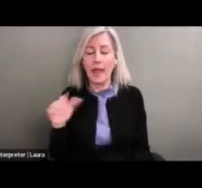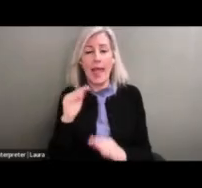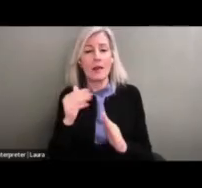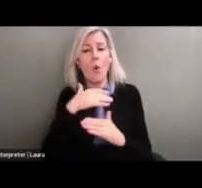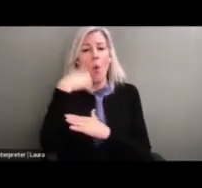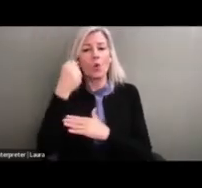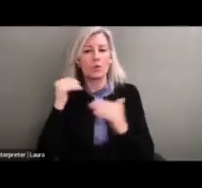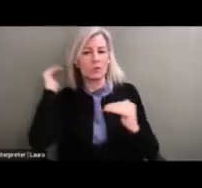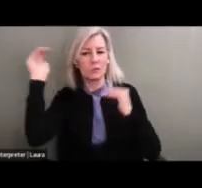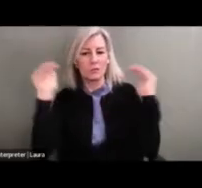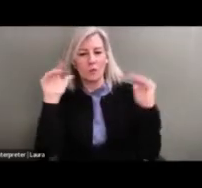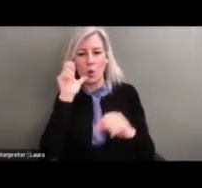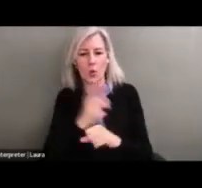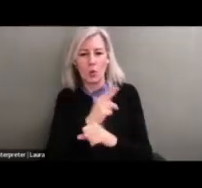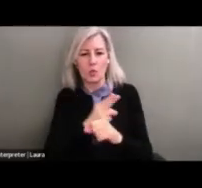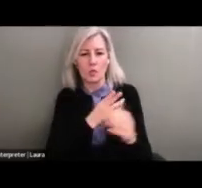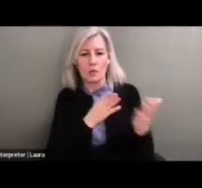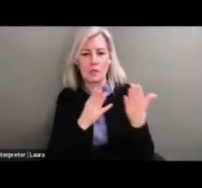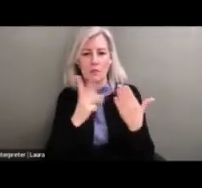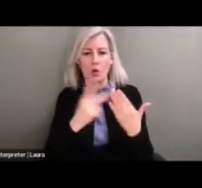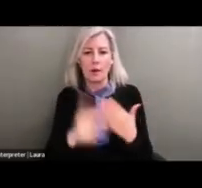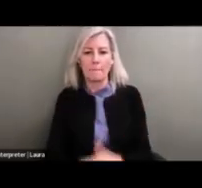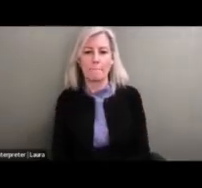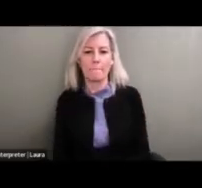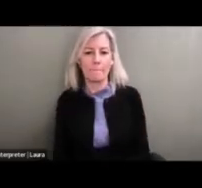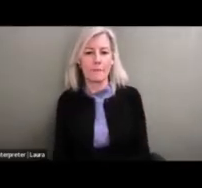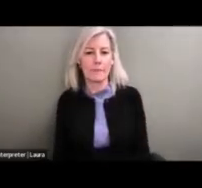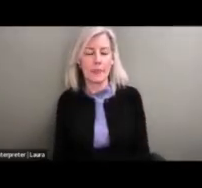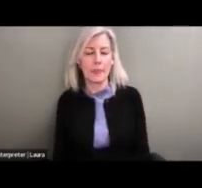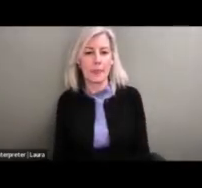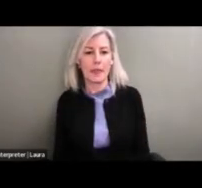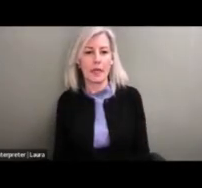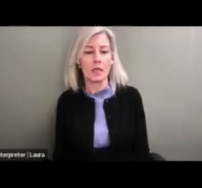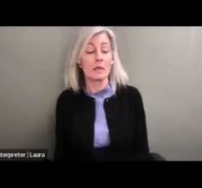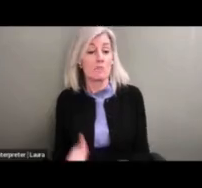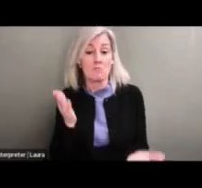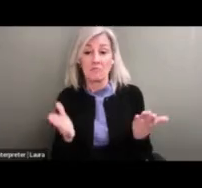what that actually means